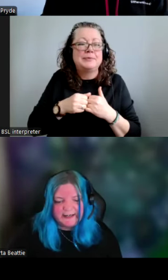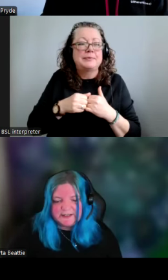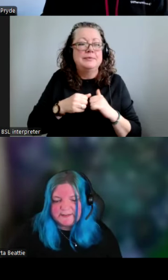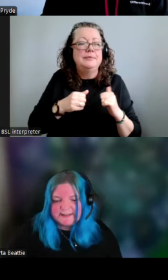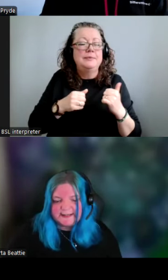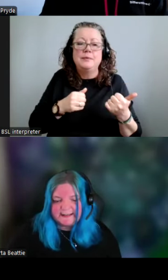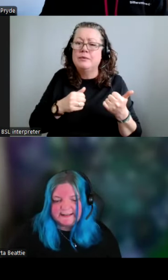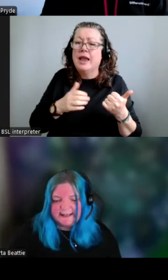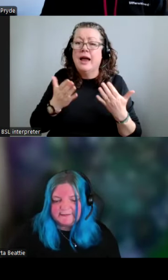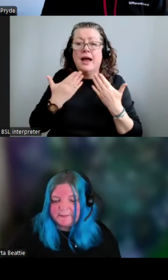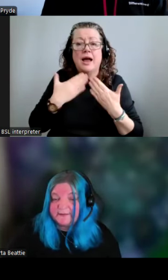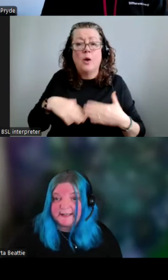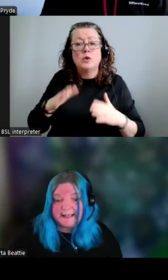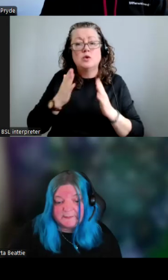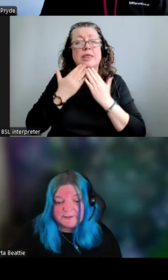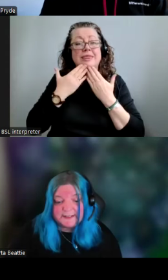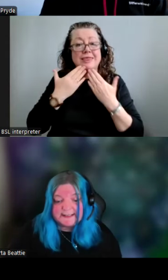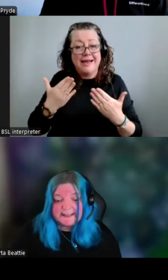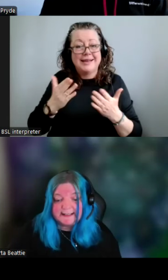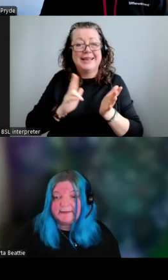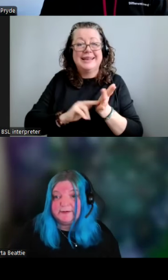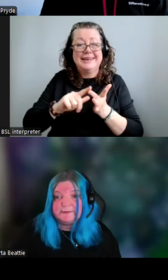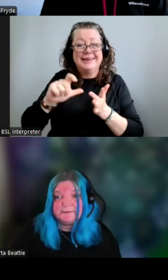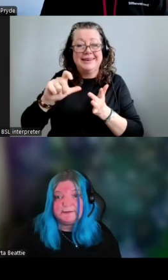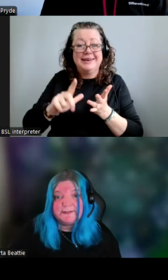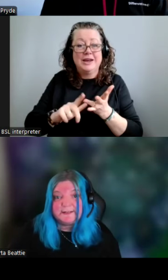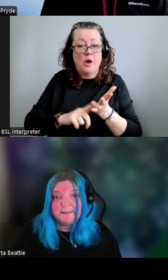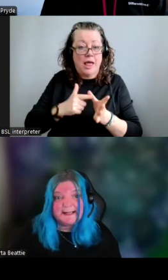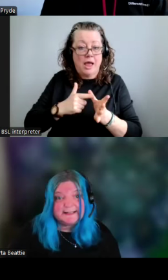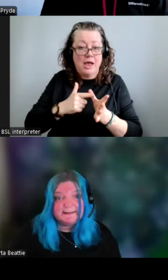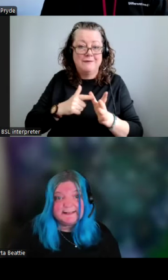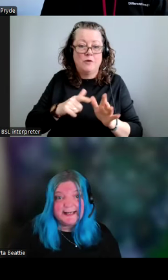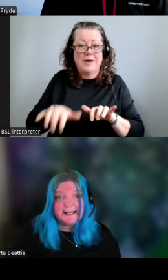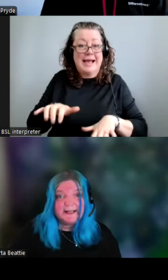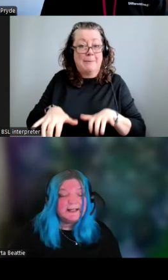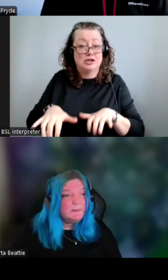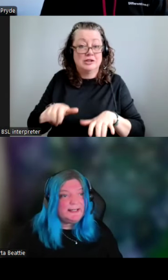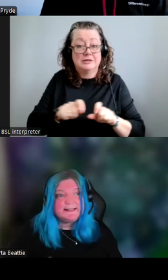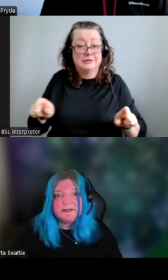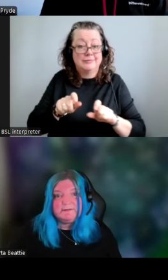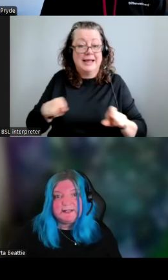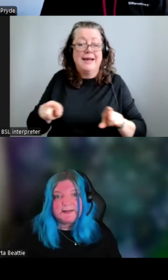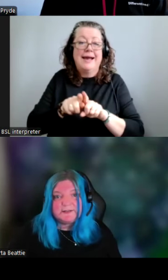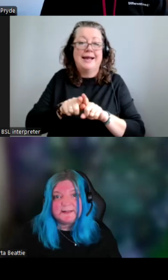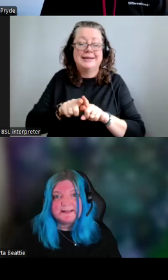I just want to thank Nicola for providing captions, and Claire and Laura for doing the BSL today. Please do reach out to us.